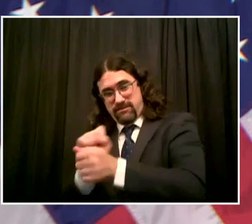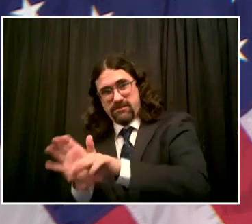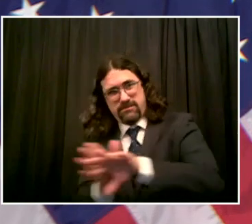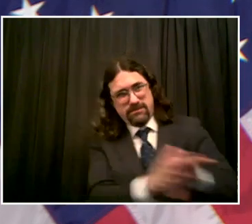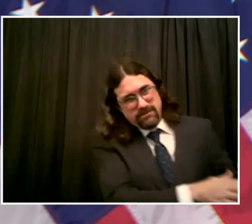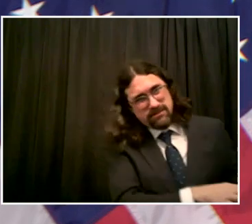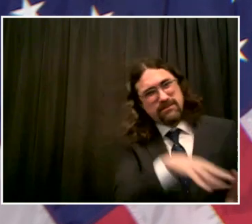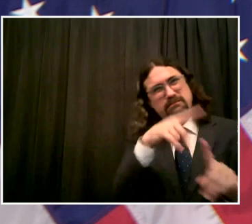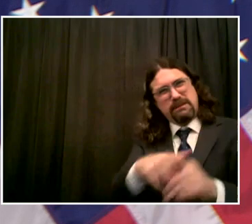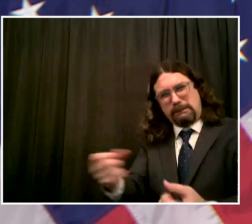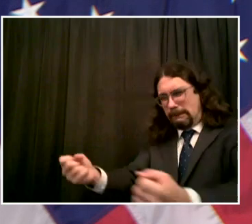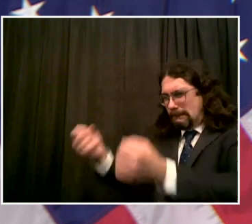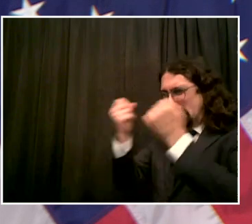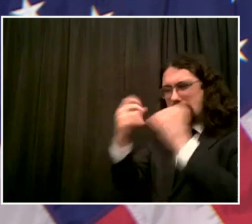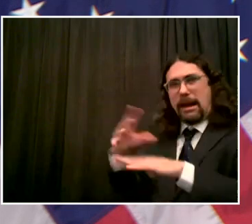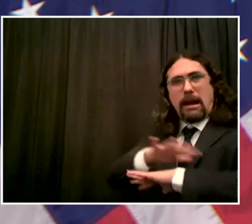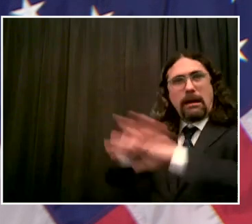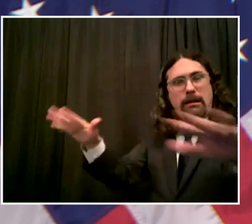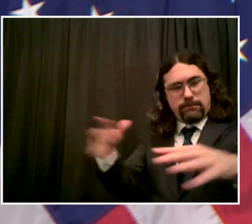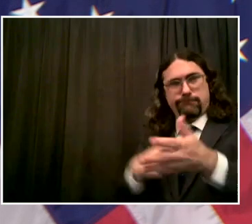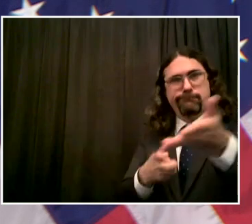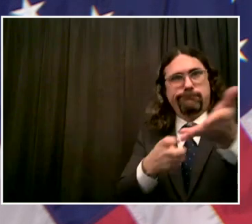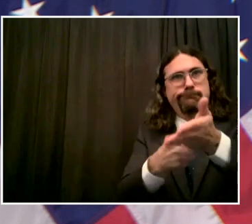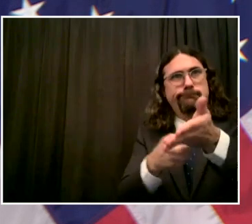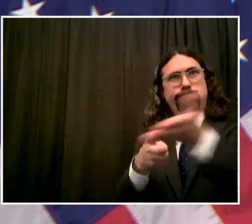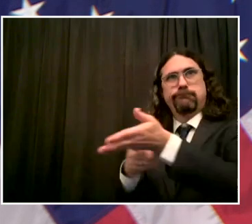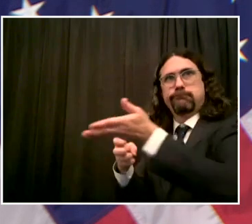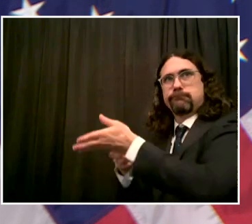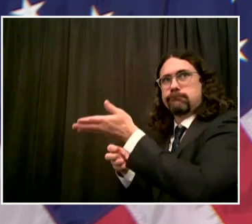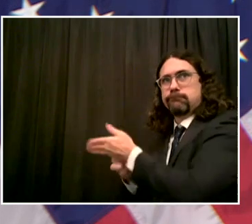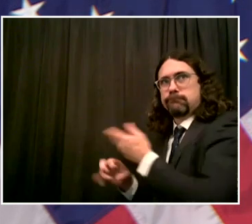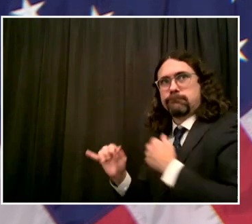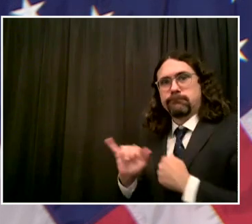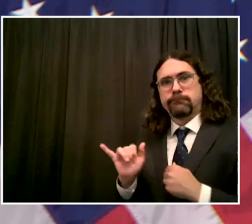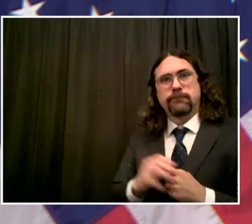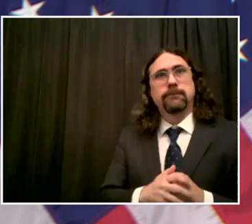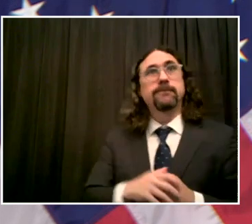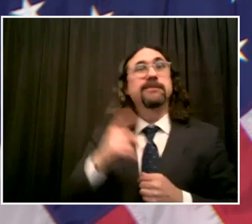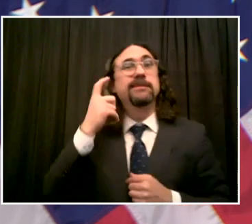EXTREMELY LFUID. MULTIPLE OFFICERS SD TO